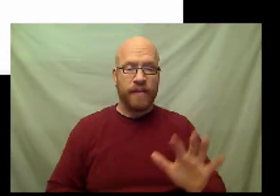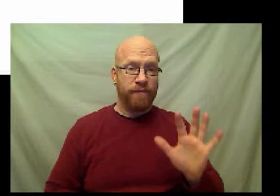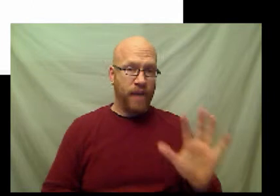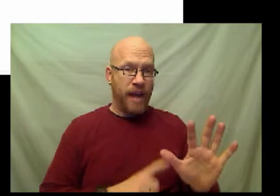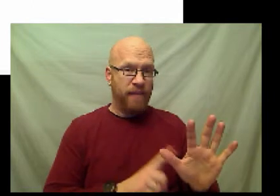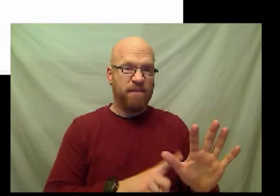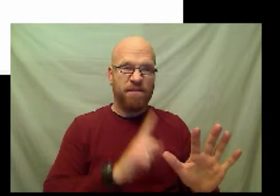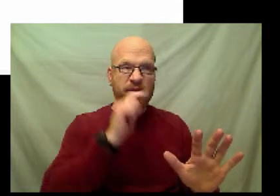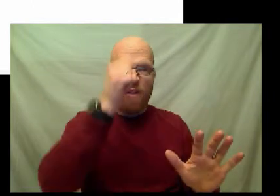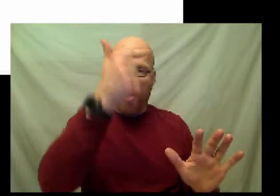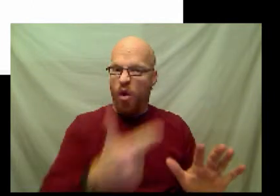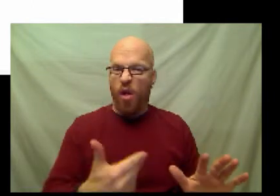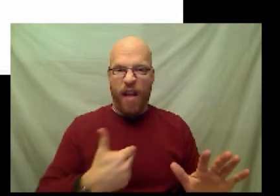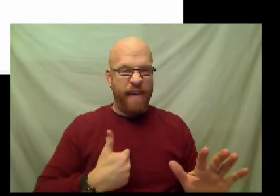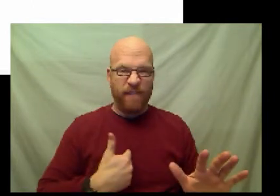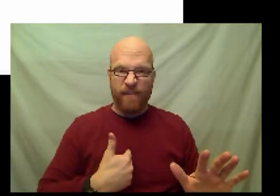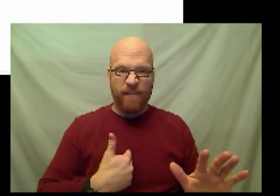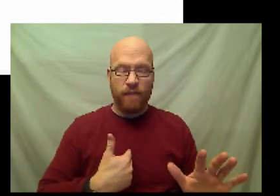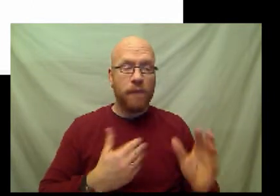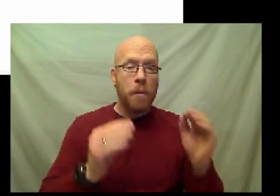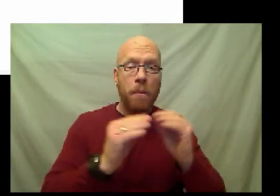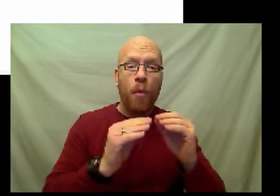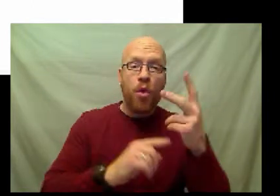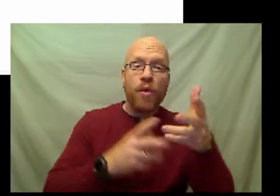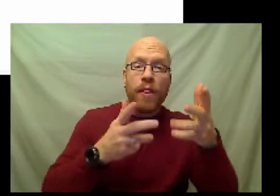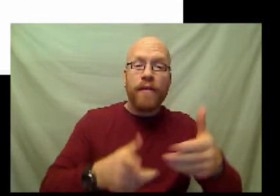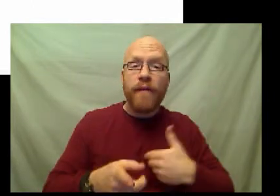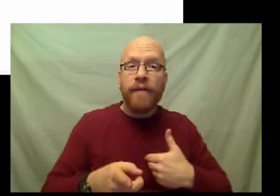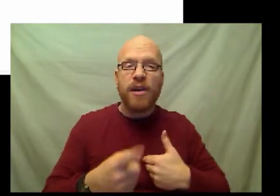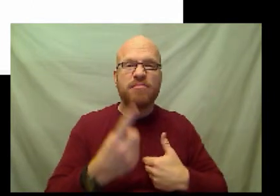Now if you look at the 5s, not all of them have 5s.